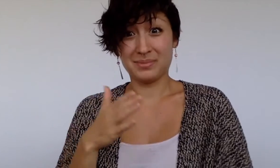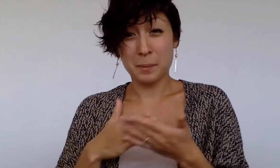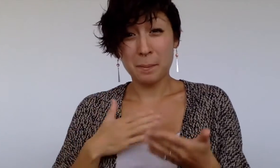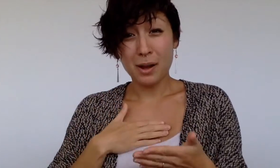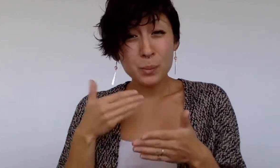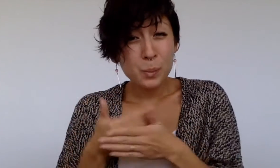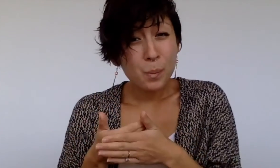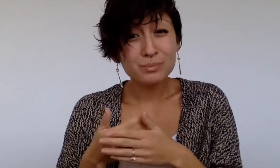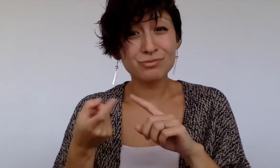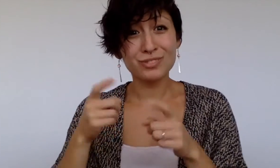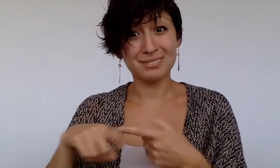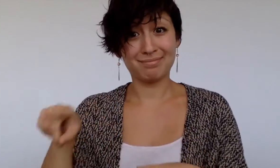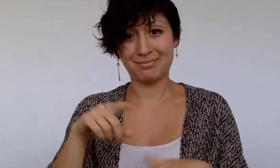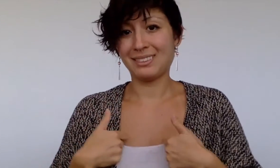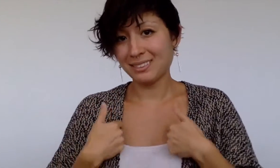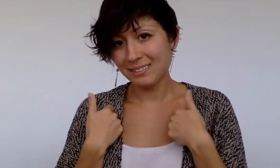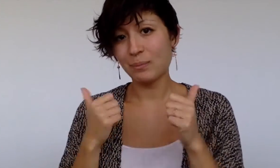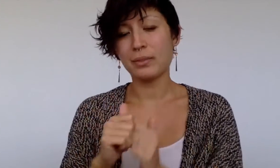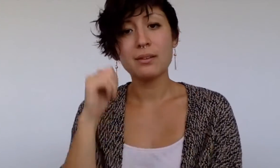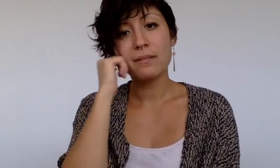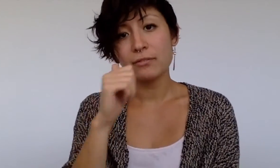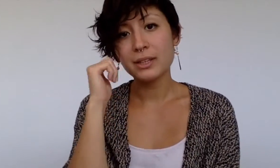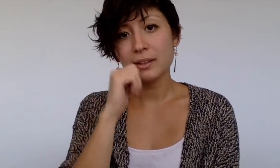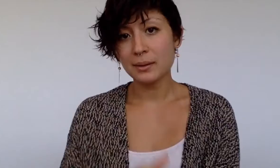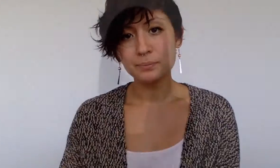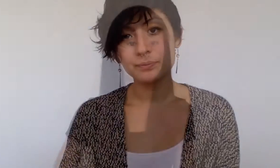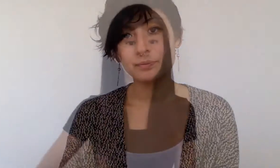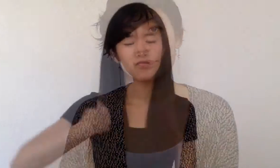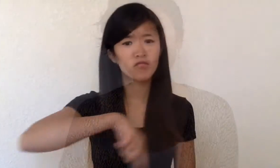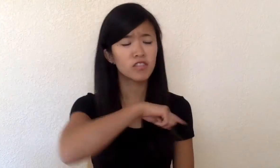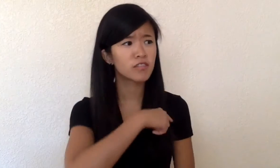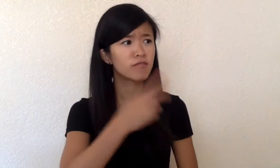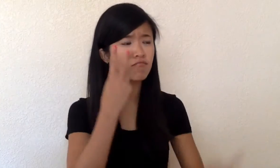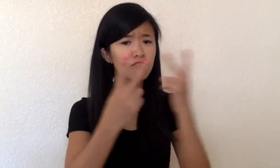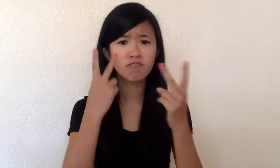that some of my closest friends live with every day. Even as we hear about